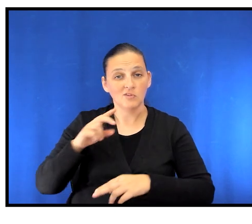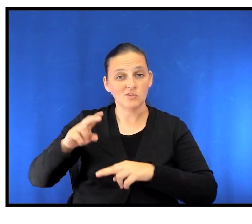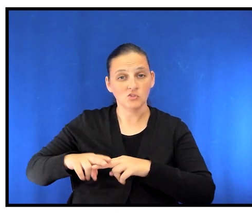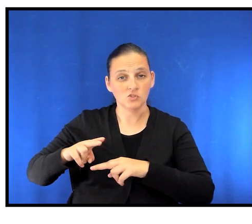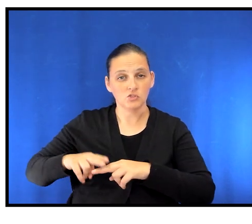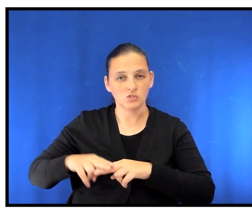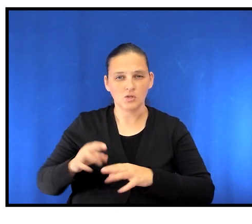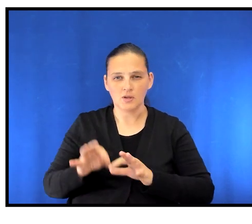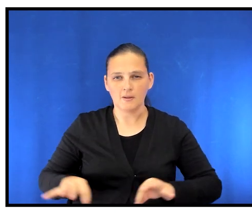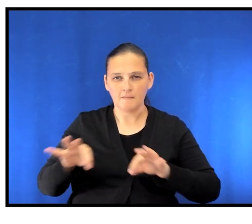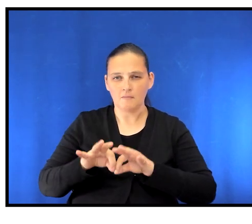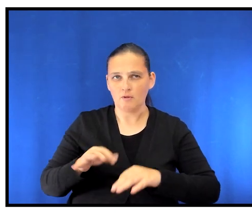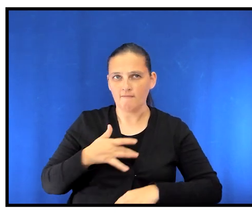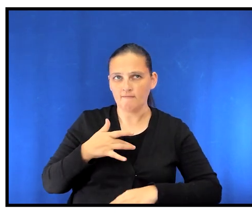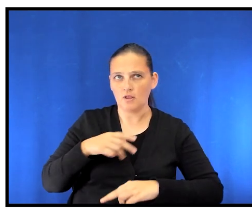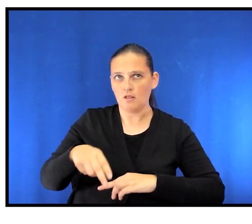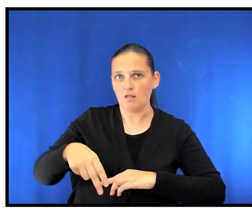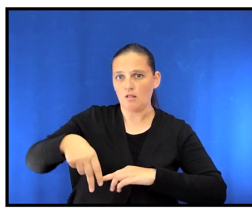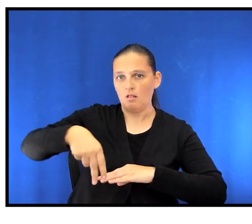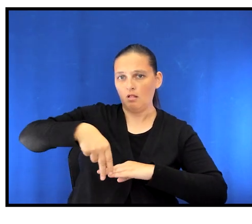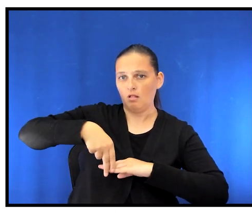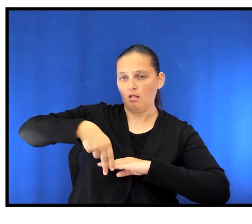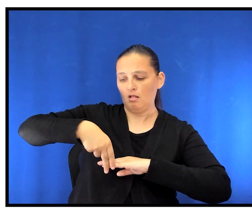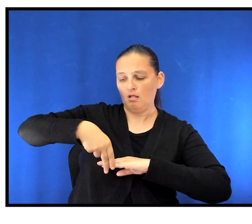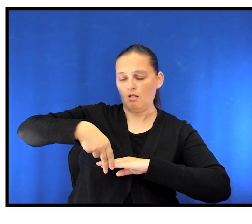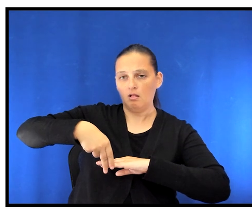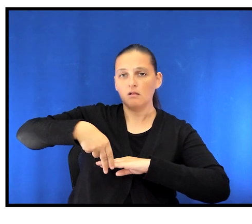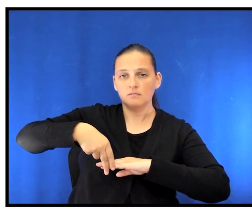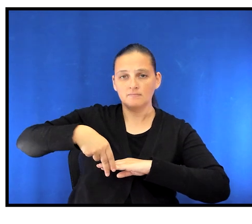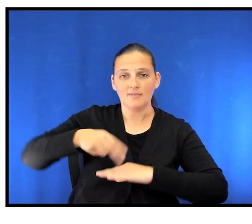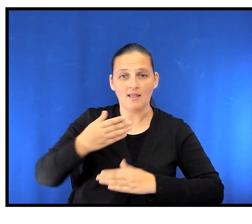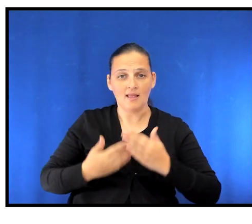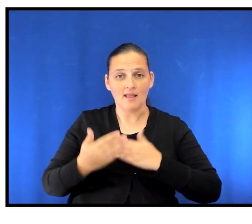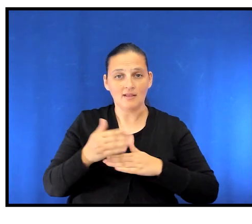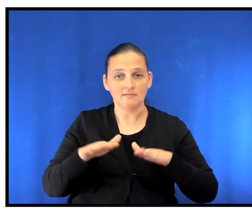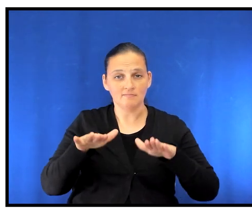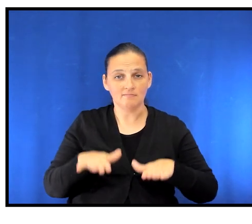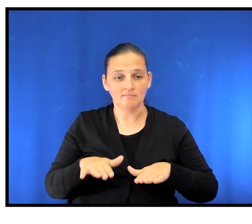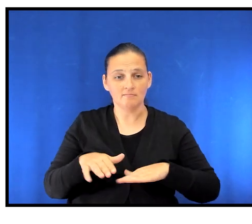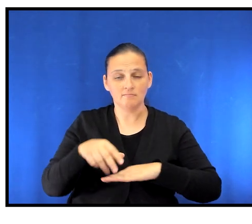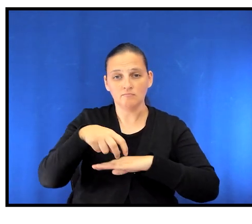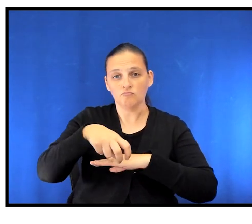behind both your knees before sitting down. Put your hands on your knees and lower yourself onto the chair